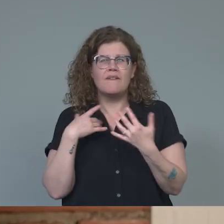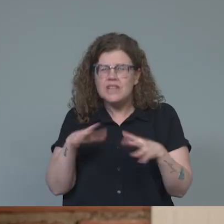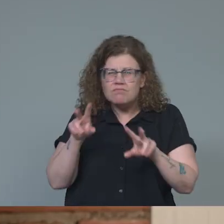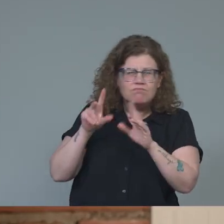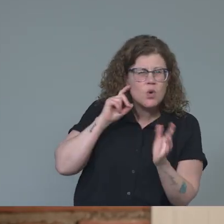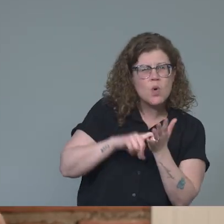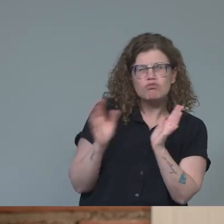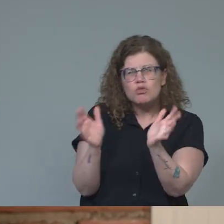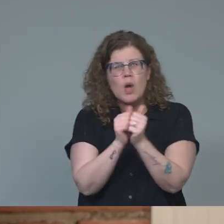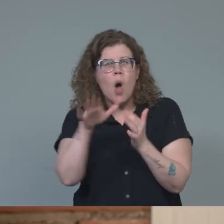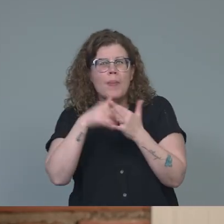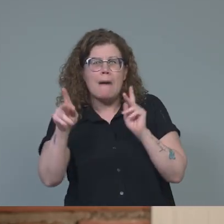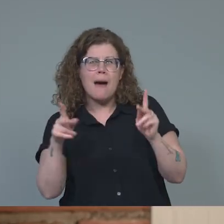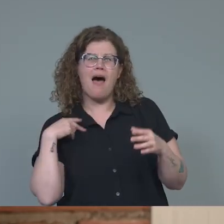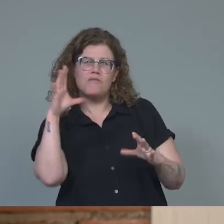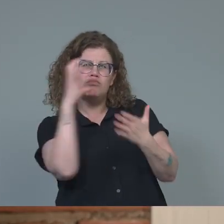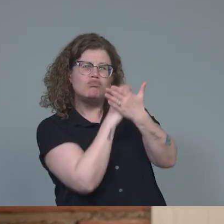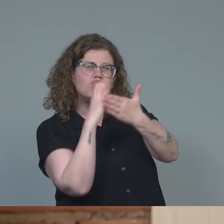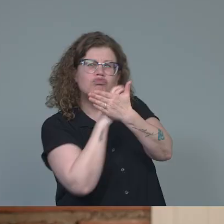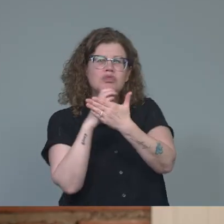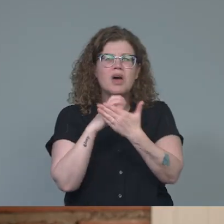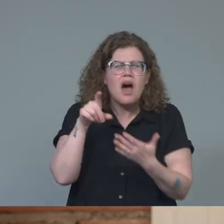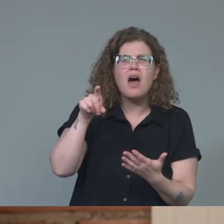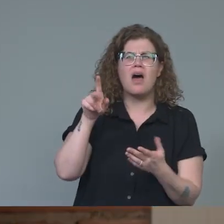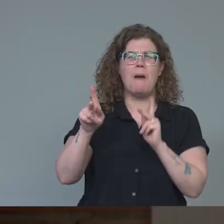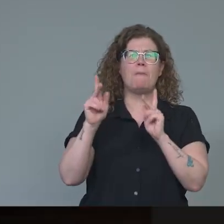anywhere else. It really lives in that community in its own way.